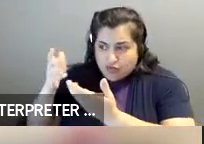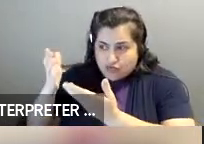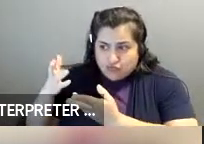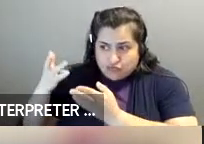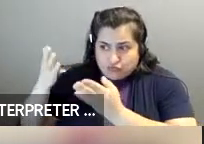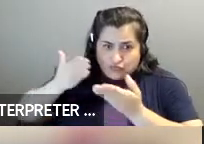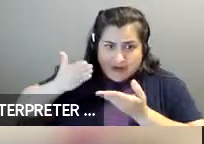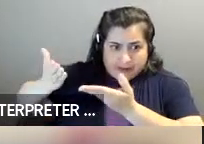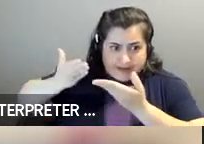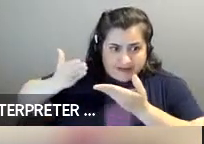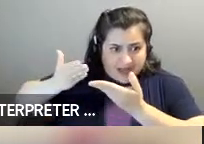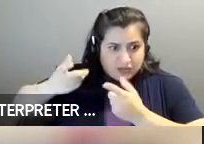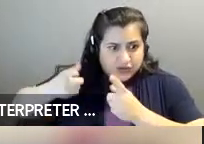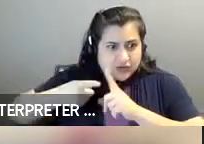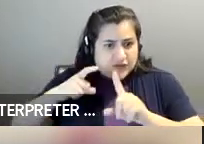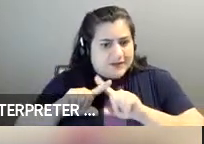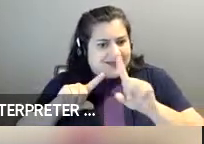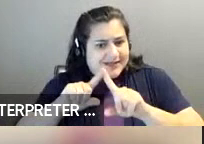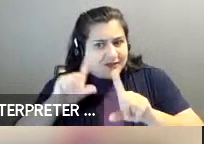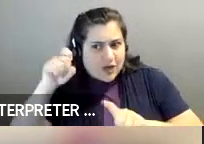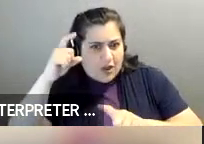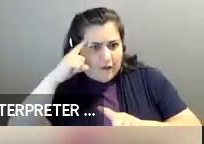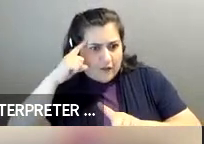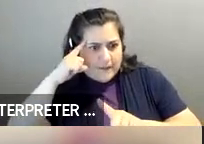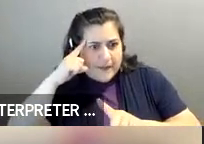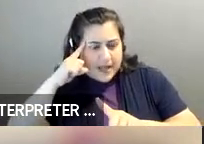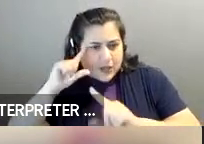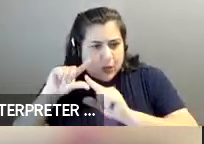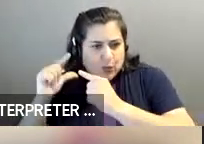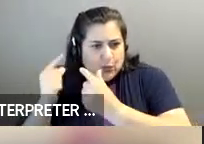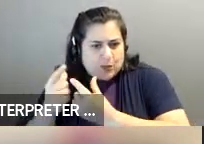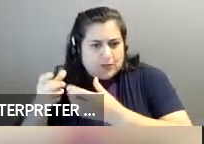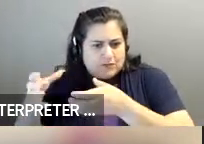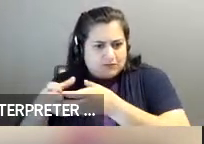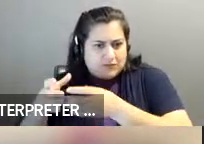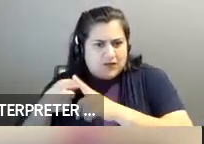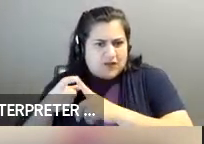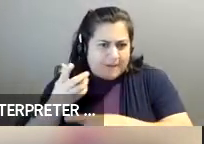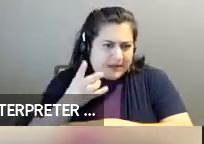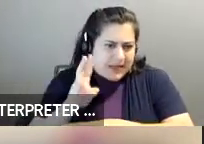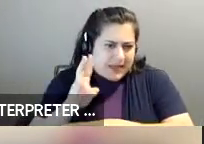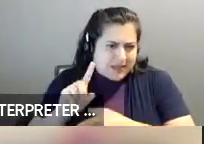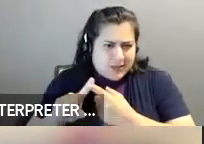from other government entities in the 17 to 19 inches, which is primarily came from toilets.